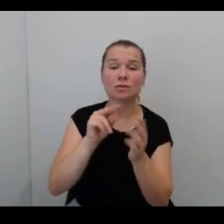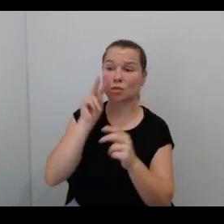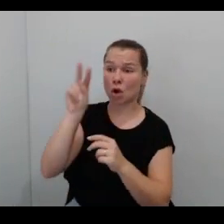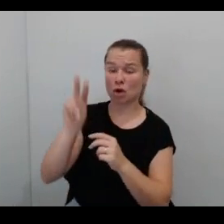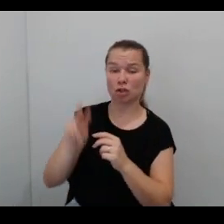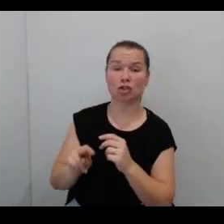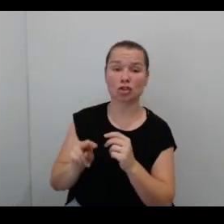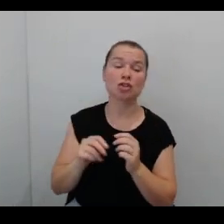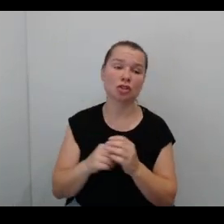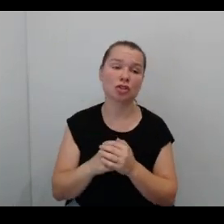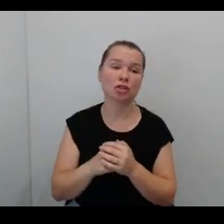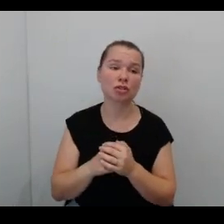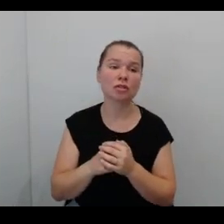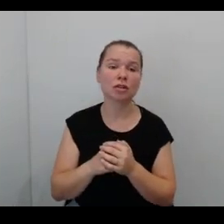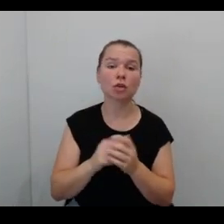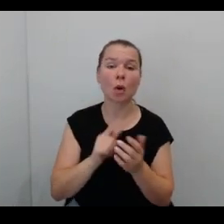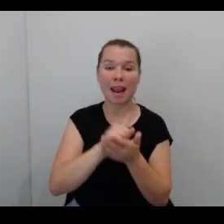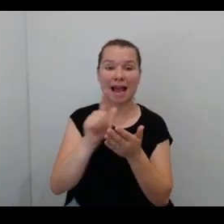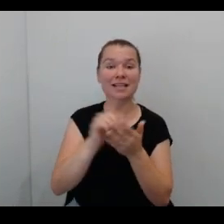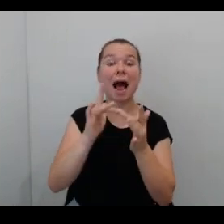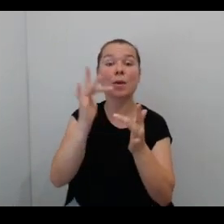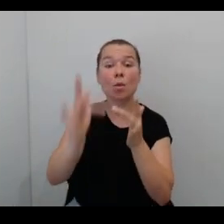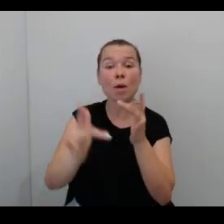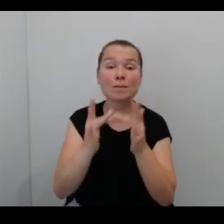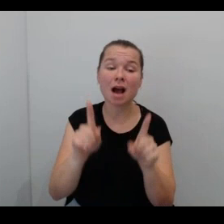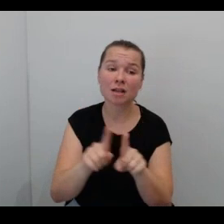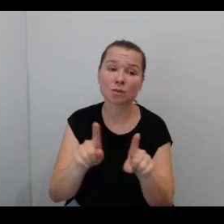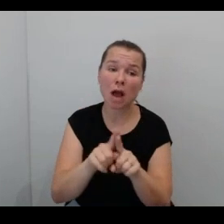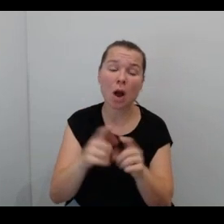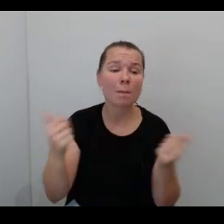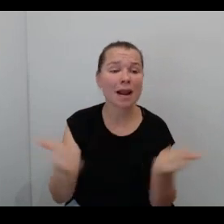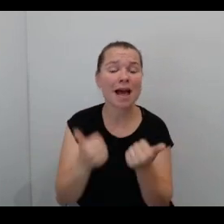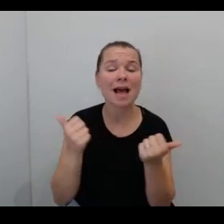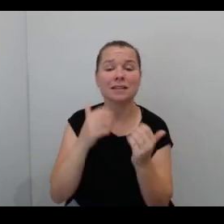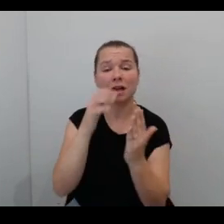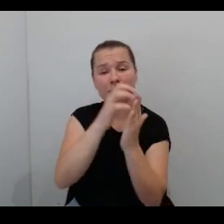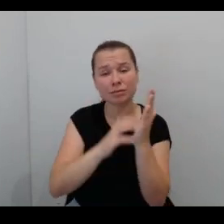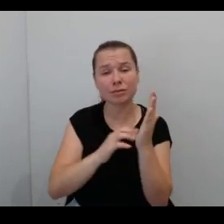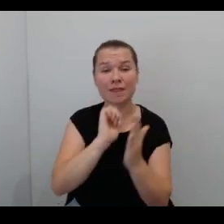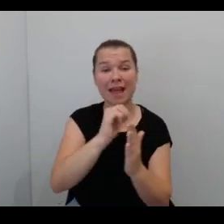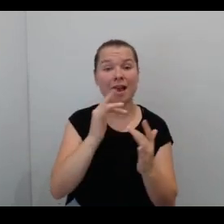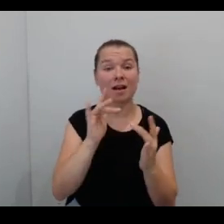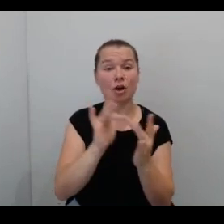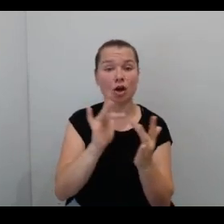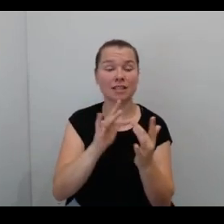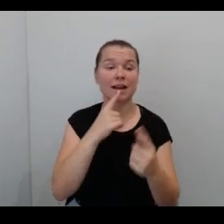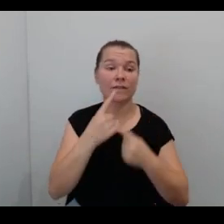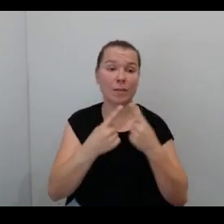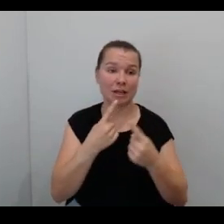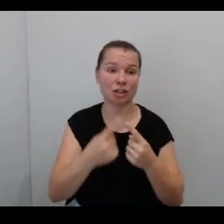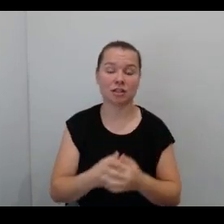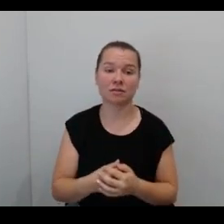You can go on to their websites and have their contact information there. Yep.